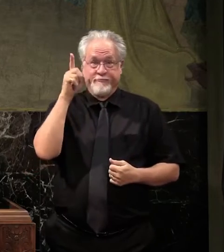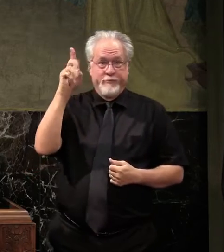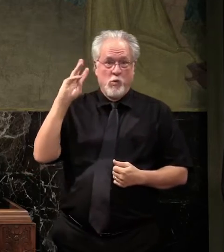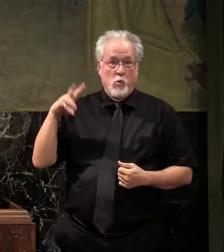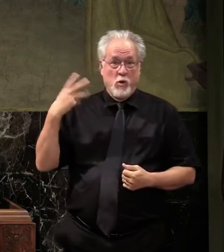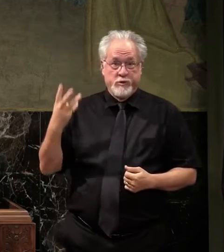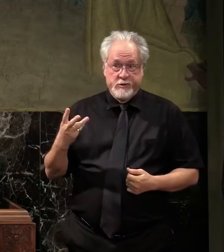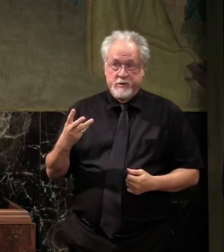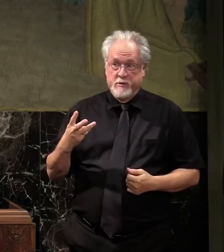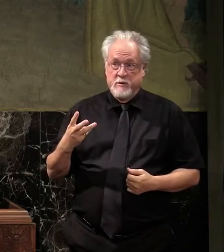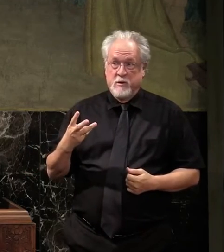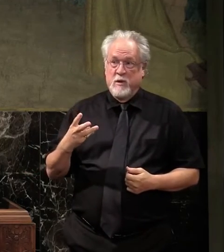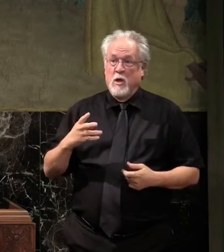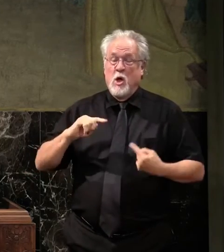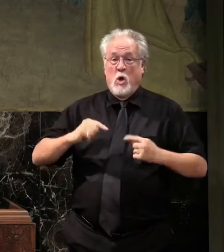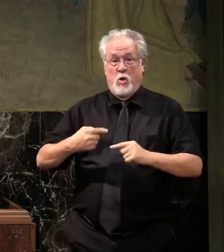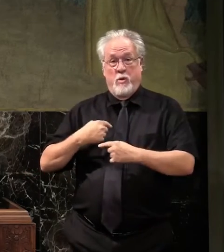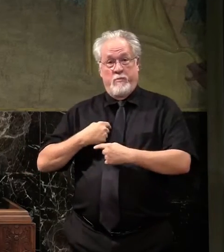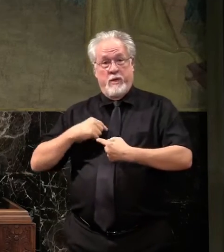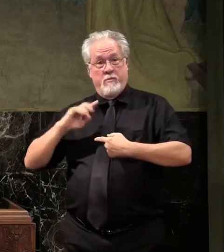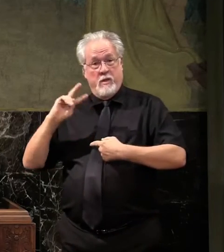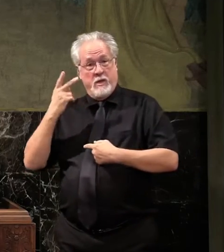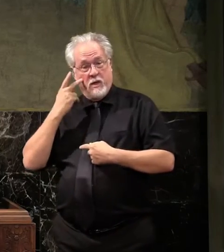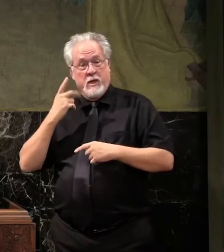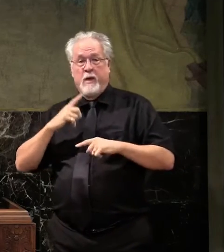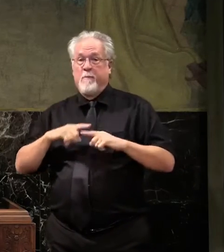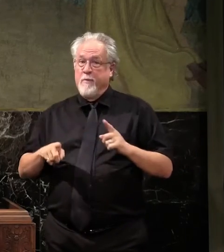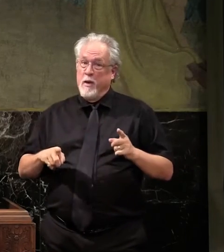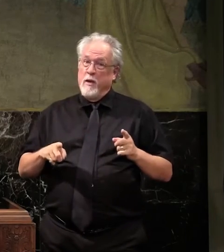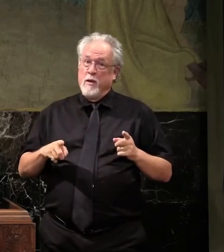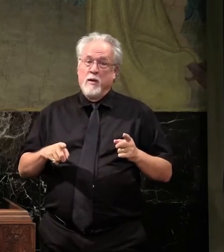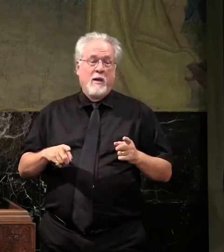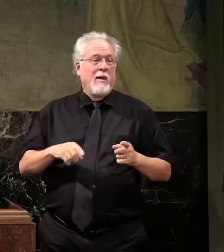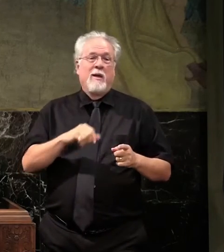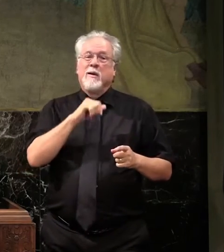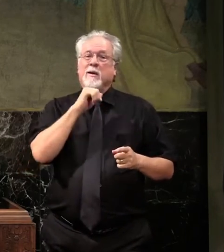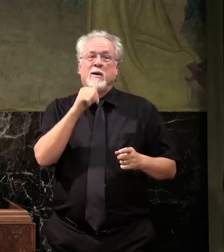This was perhaps to hurt me politically but certainly not in the interest of moving